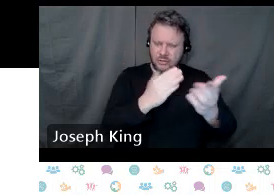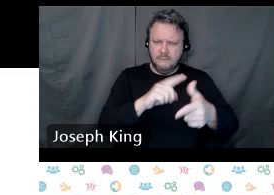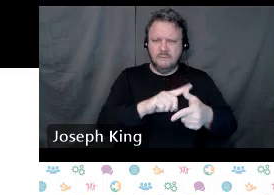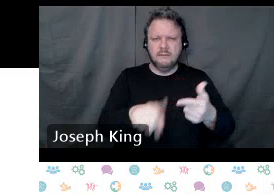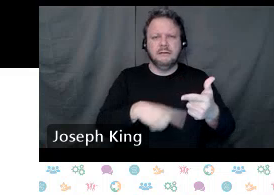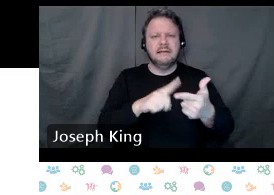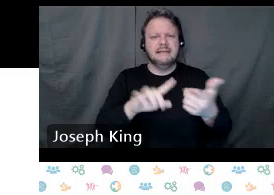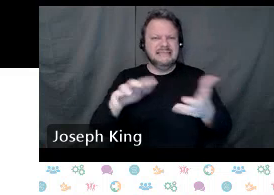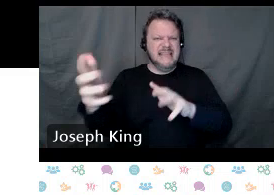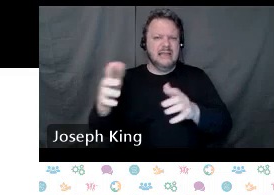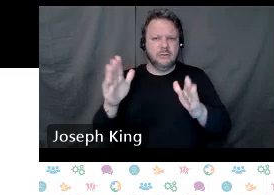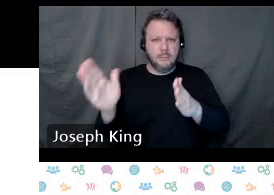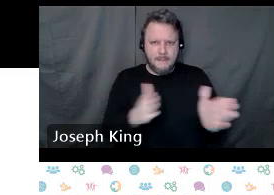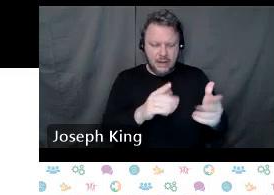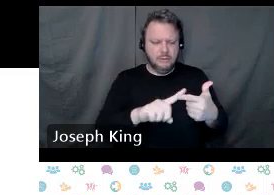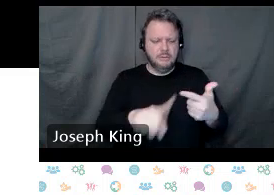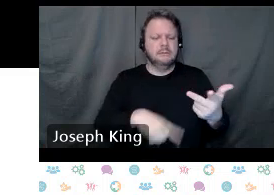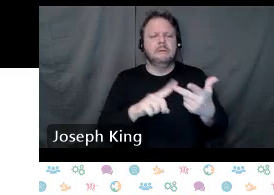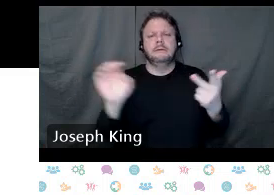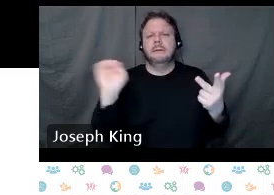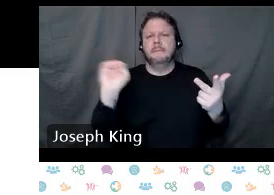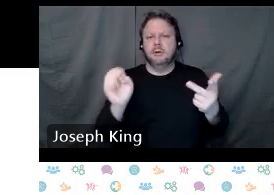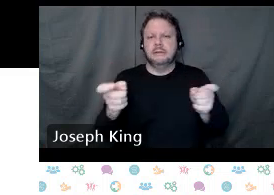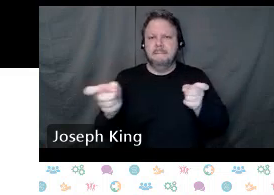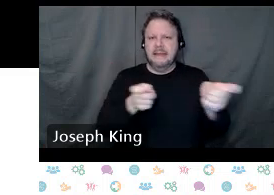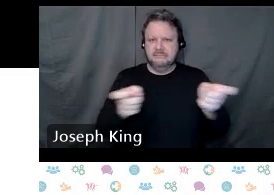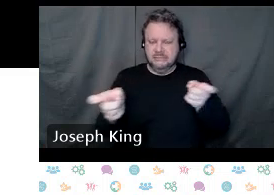disaster preparedness and Emergency Management,